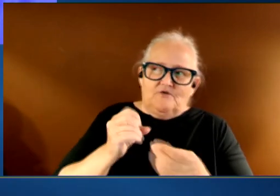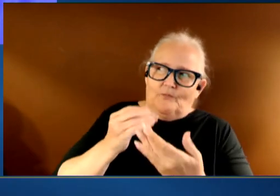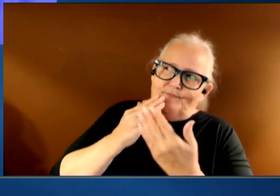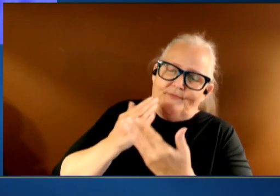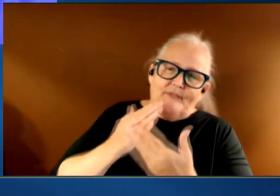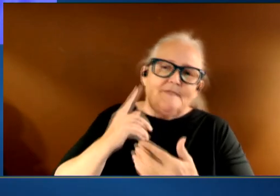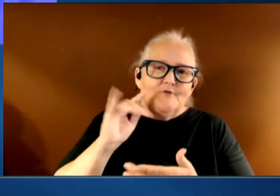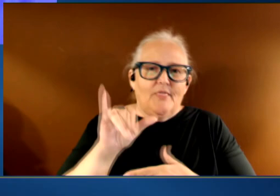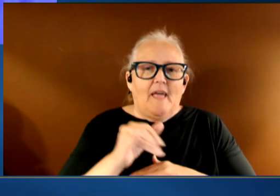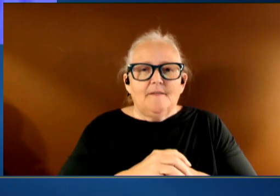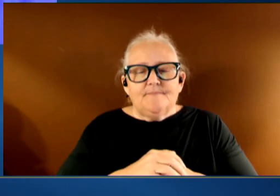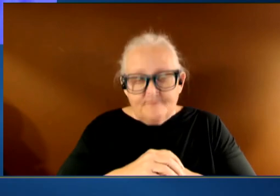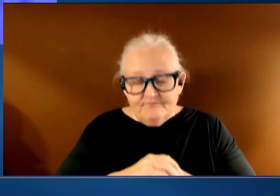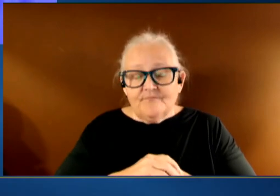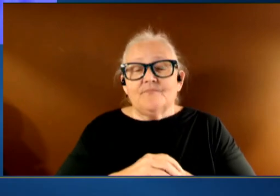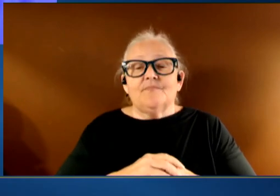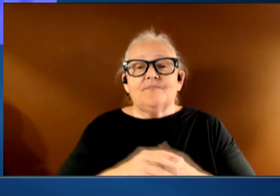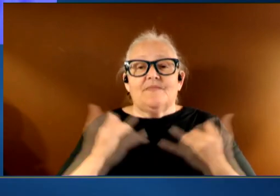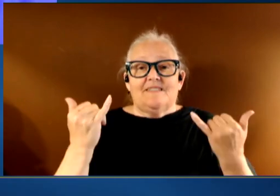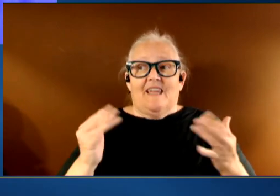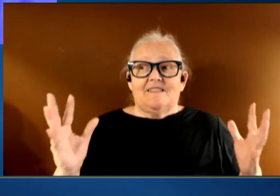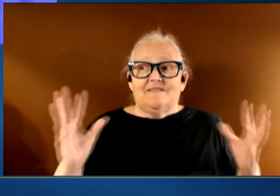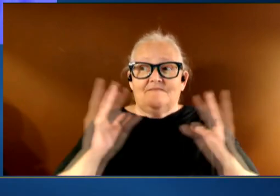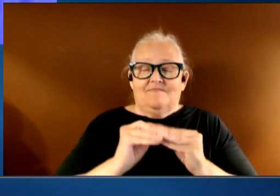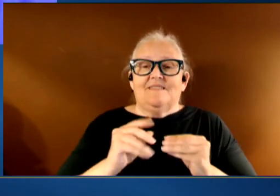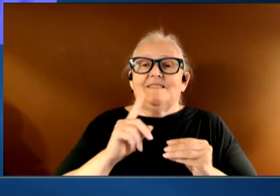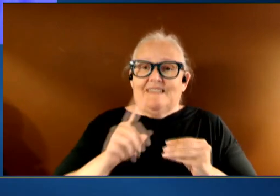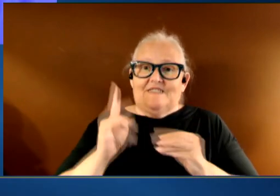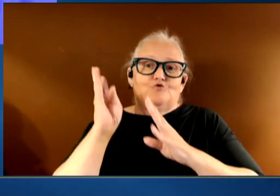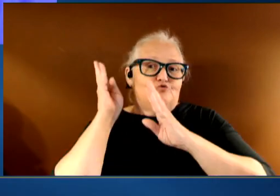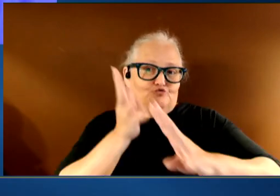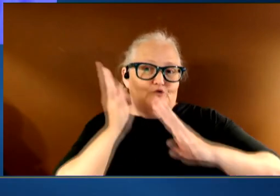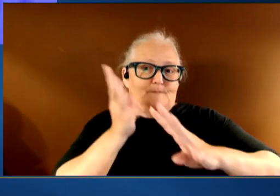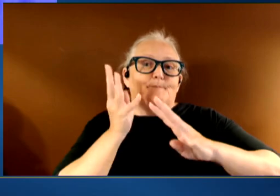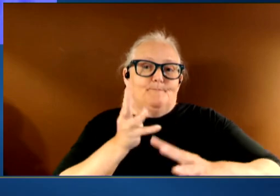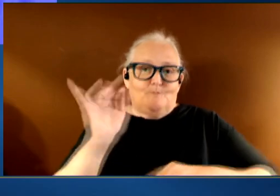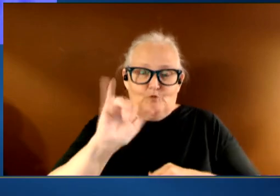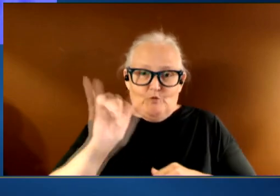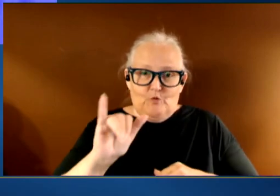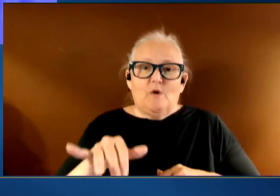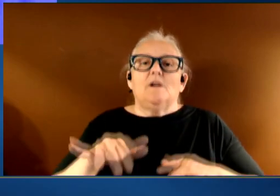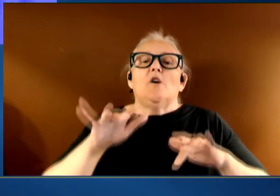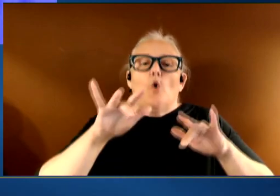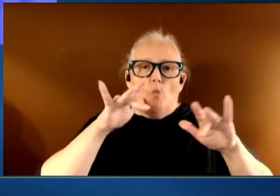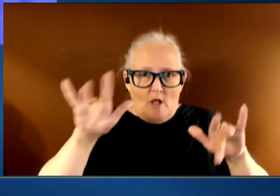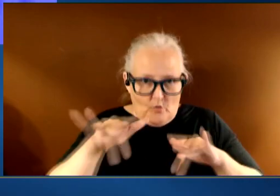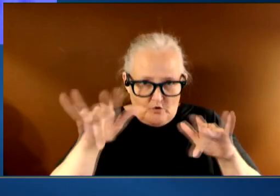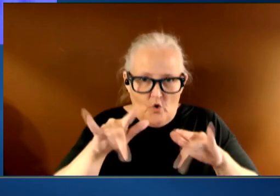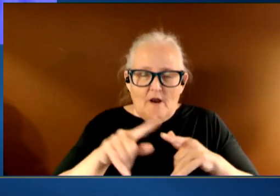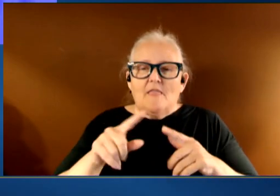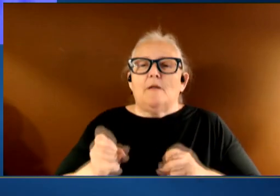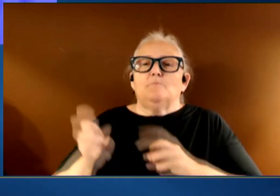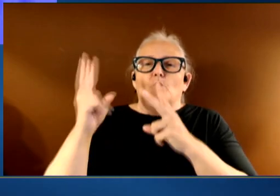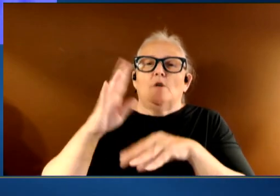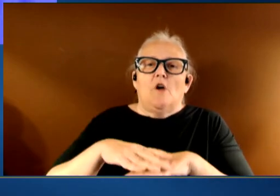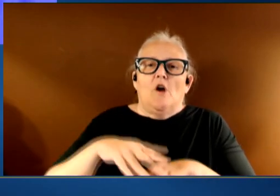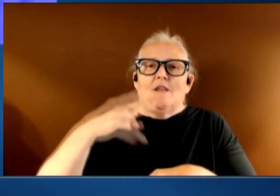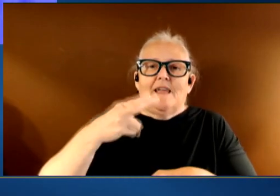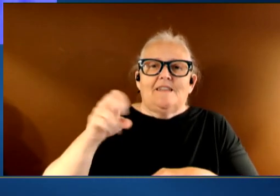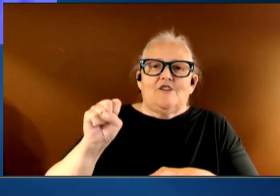Today's event summit is also being live-streamed, and the recording will be posted to hhs.gov/live,